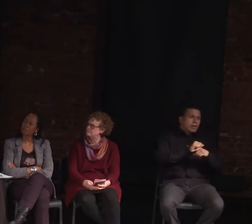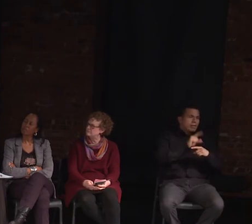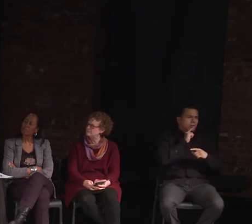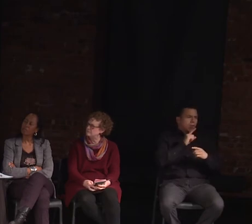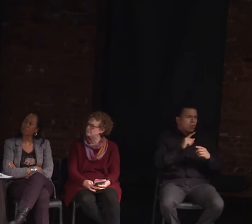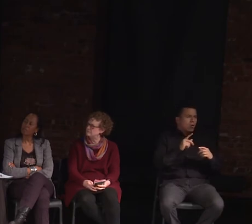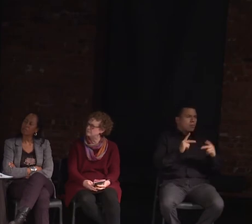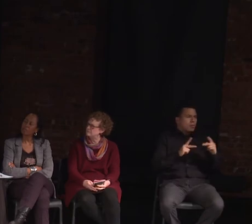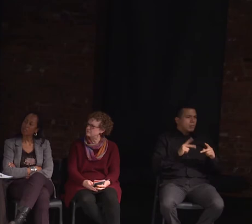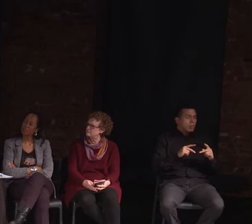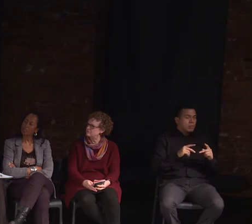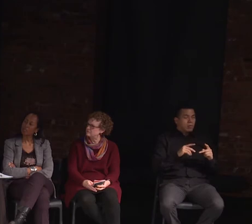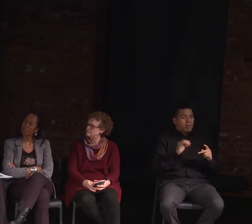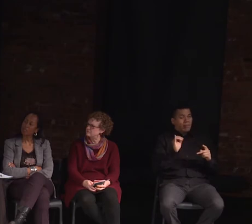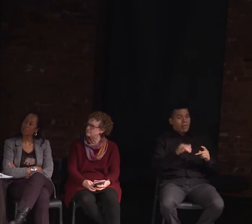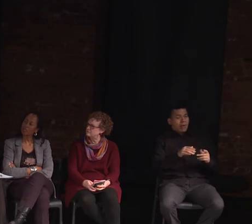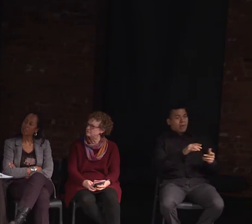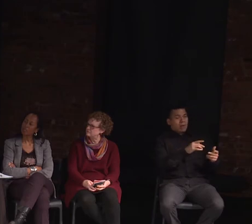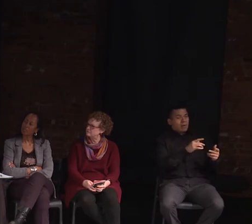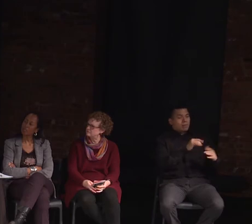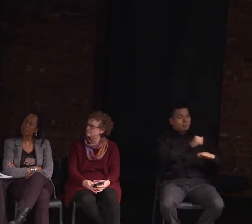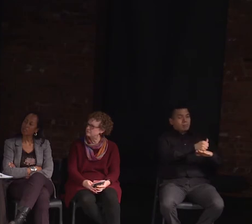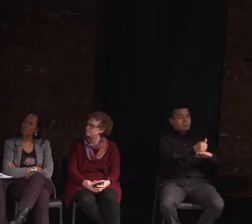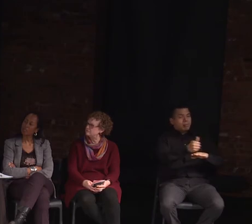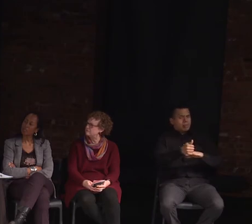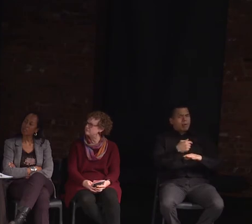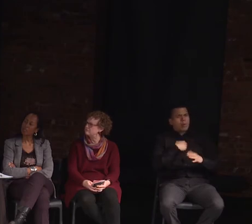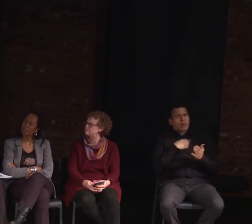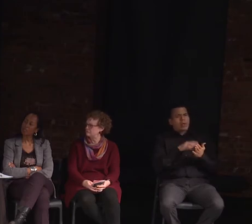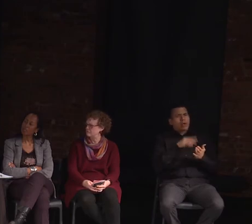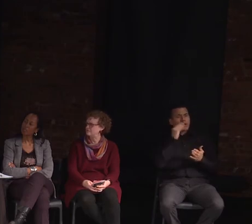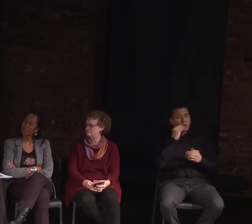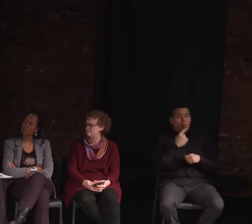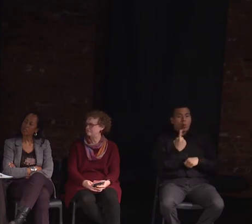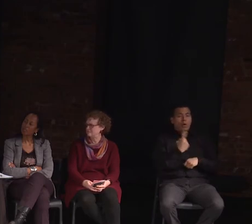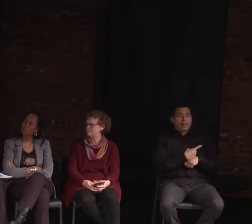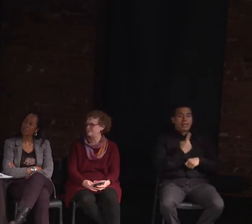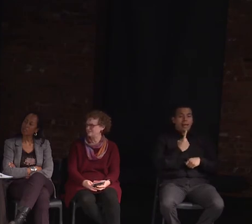What we learned from that was that a one-day, one-off training around racial equity does